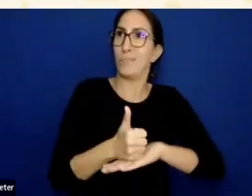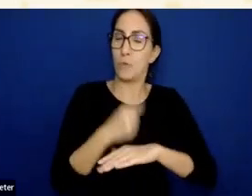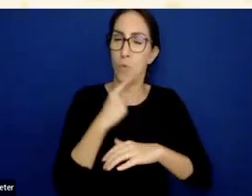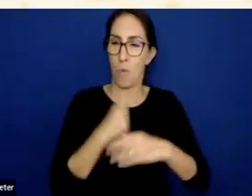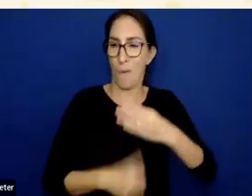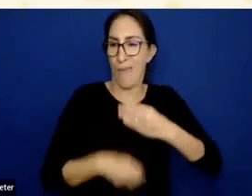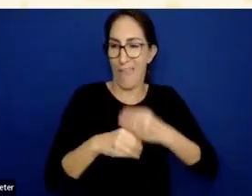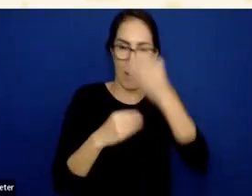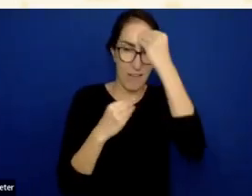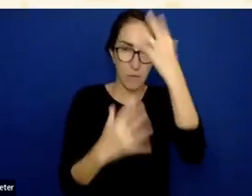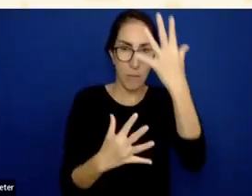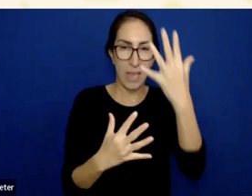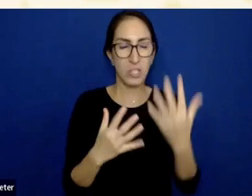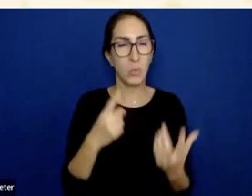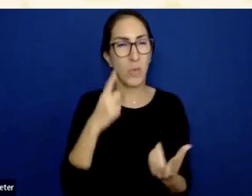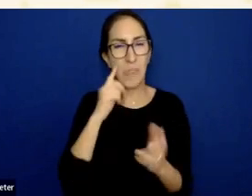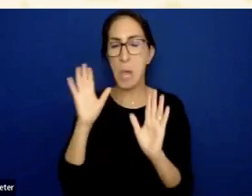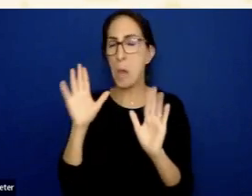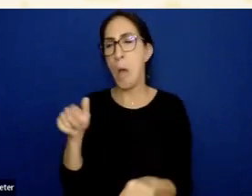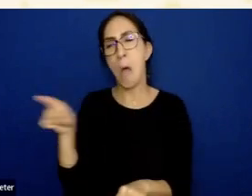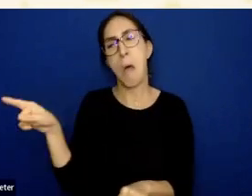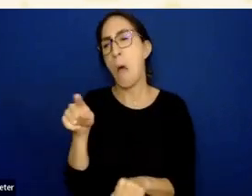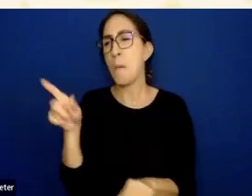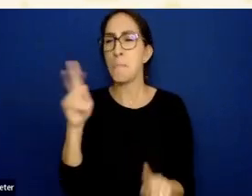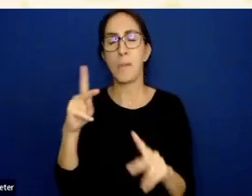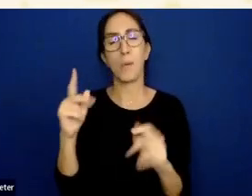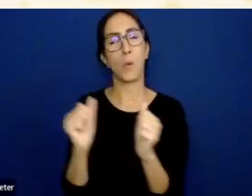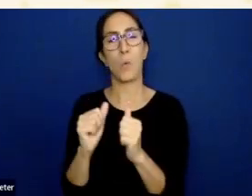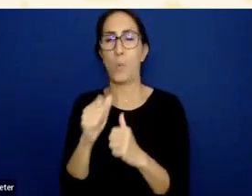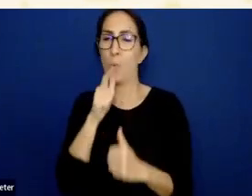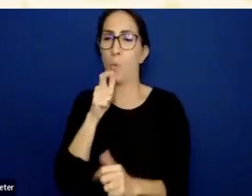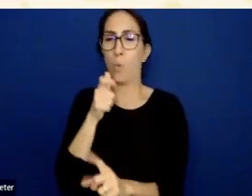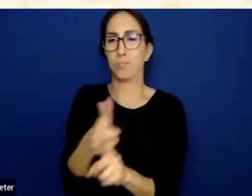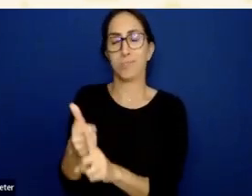with disabilities cannot use that, right? And I'm saying that